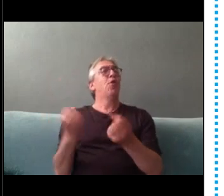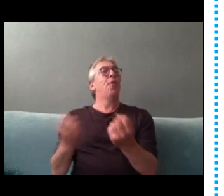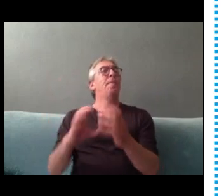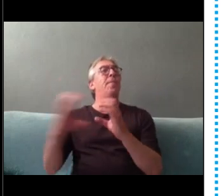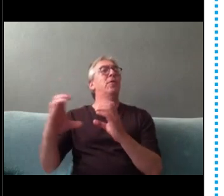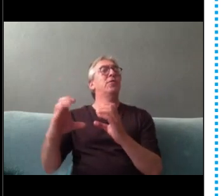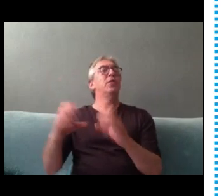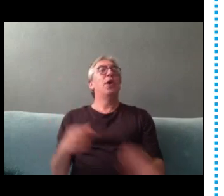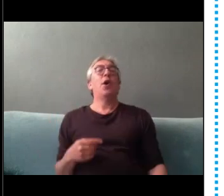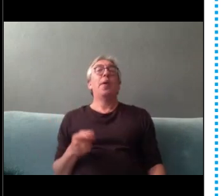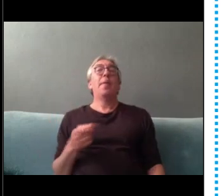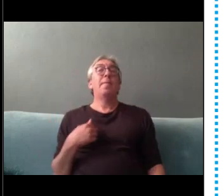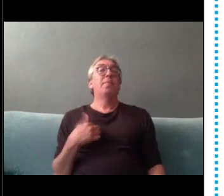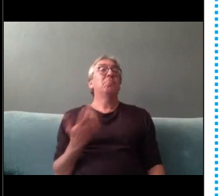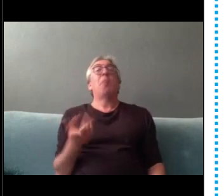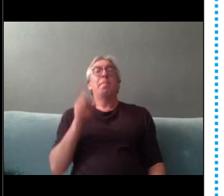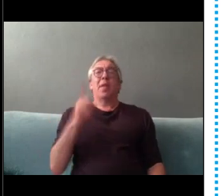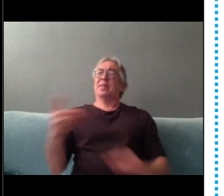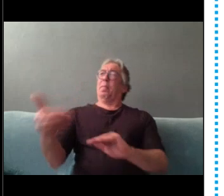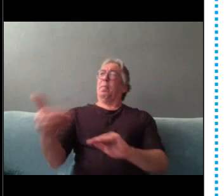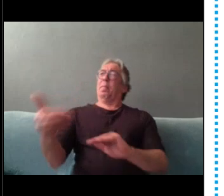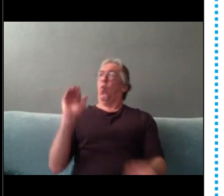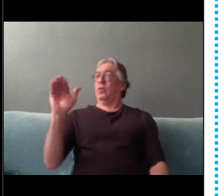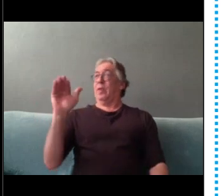So this is just to add because I forgot it in the slide